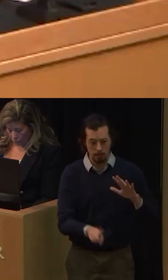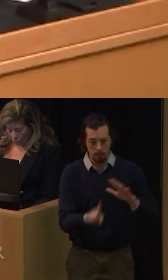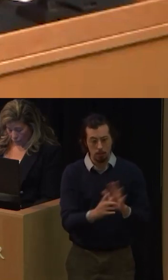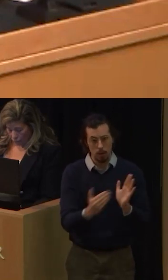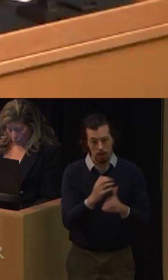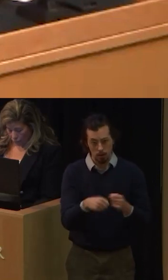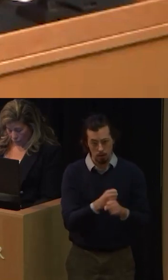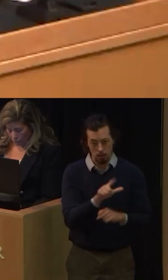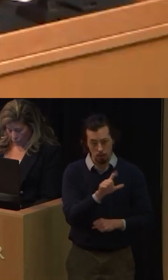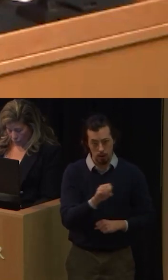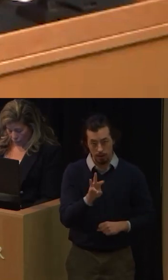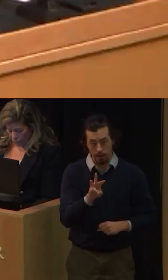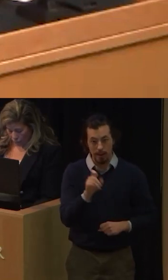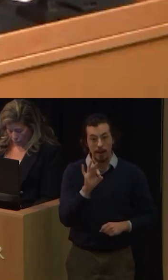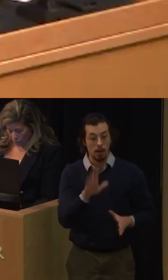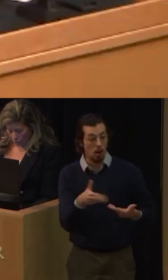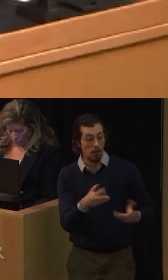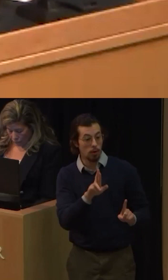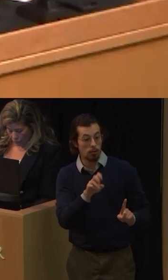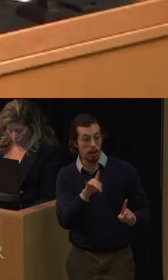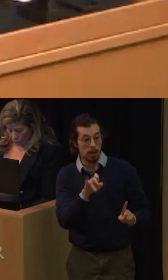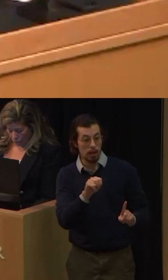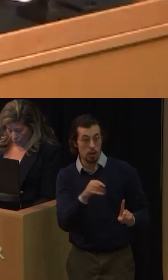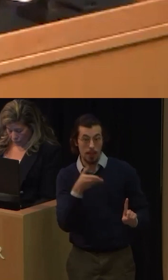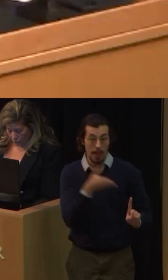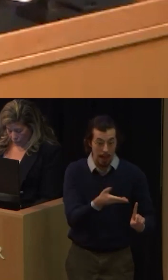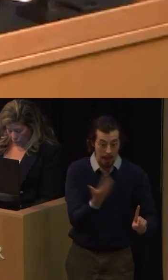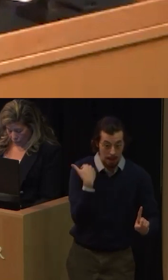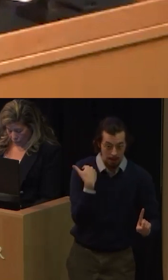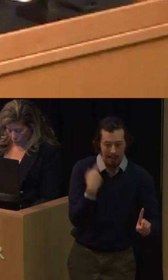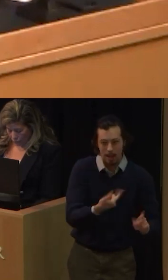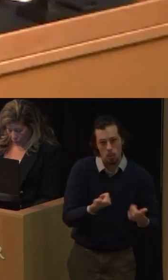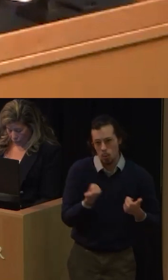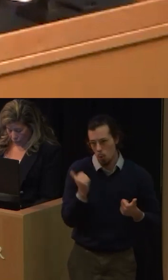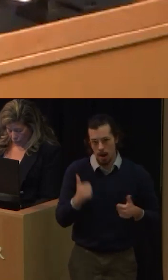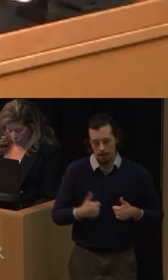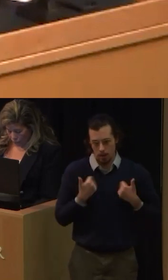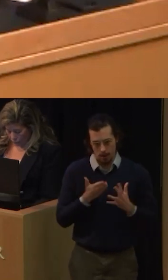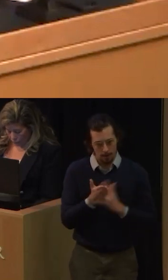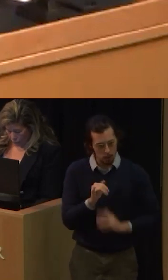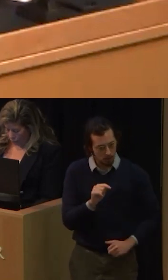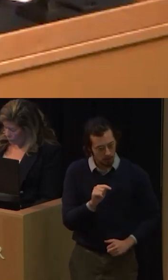if he had been offered radiation then, we wouldn't be here today 'cause the radiation more likely